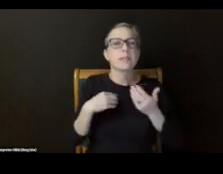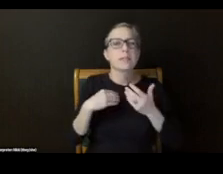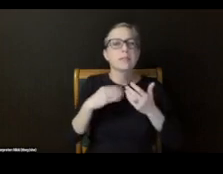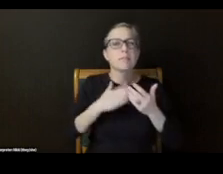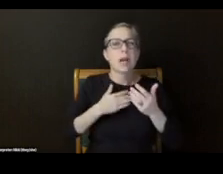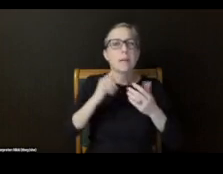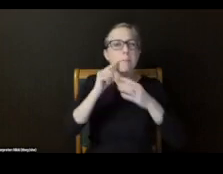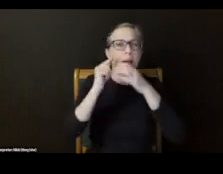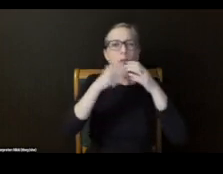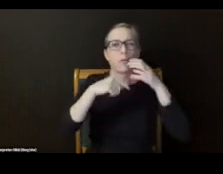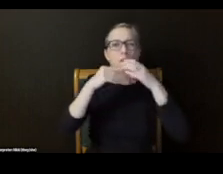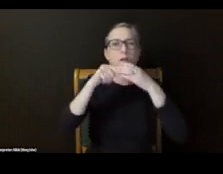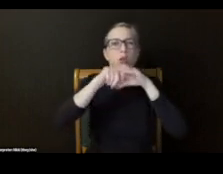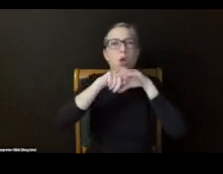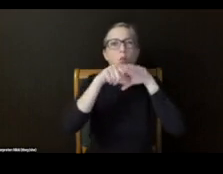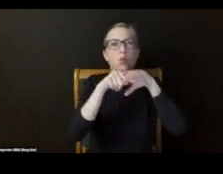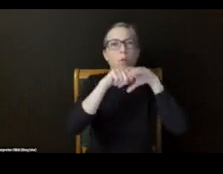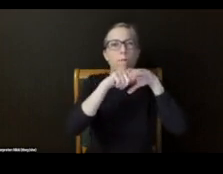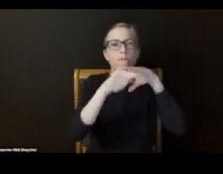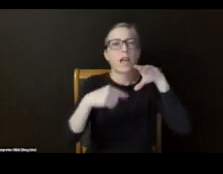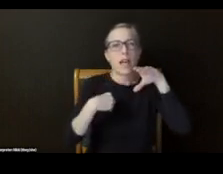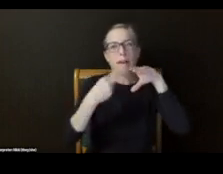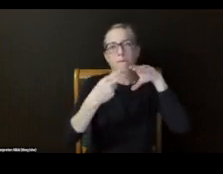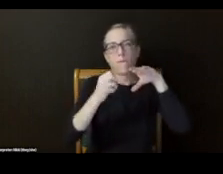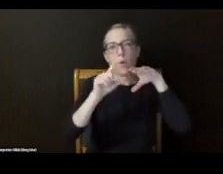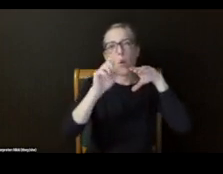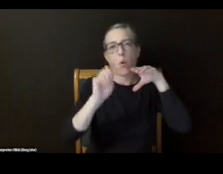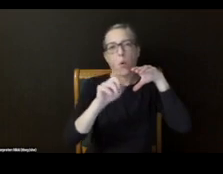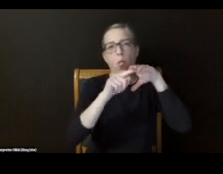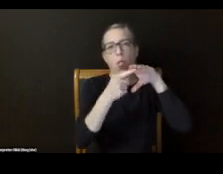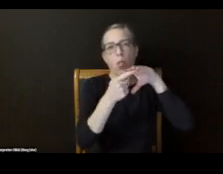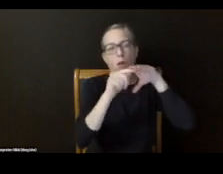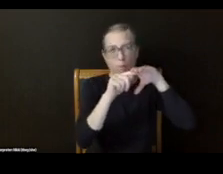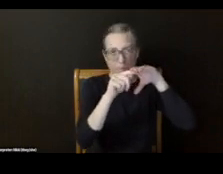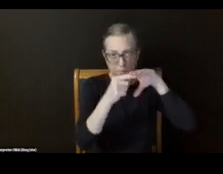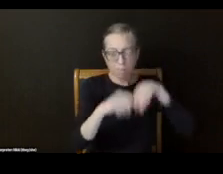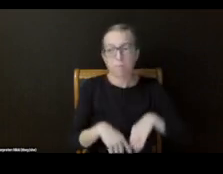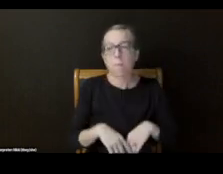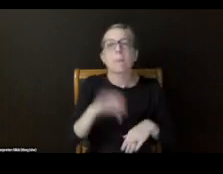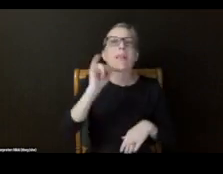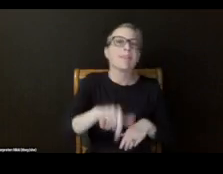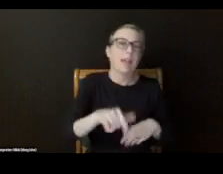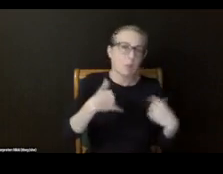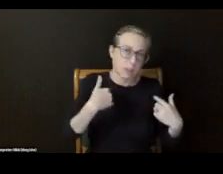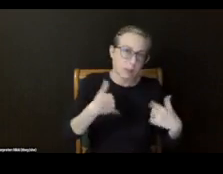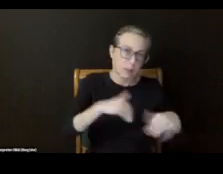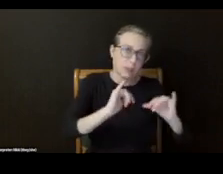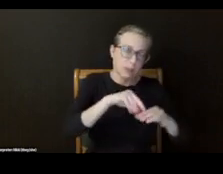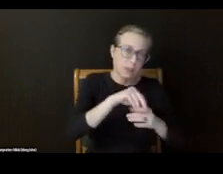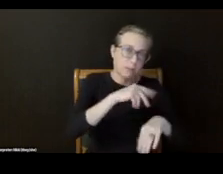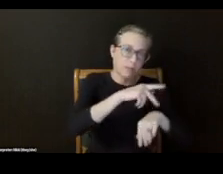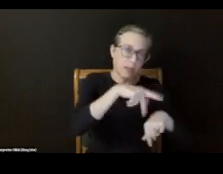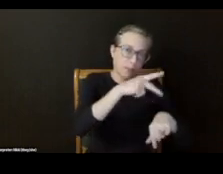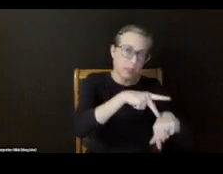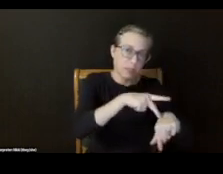This was in the Philippines. And so whenever my parents tried to feed me milk would come out through my nose.